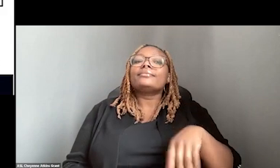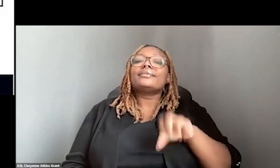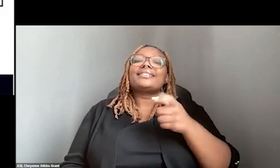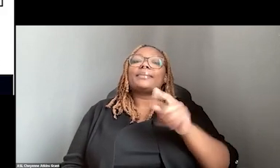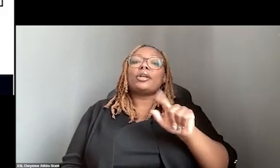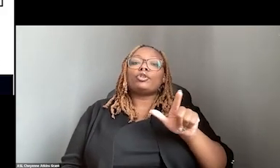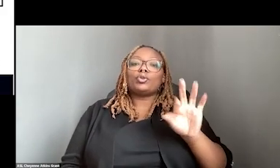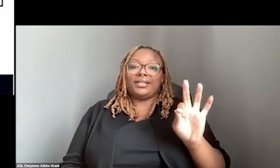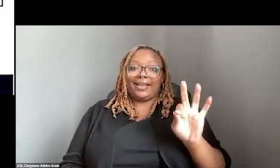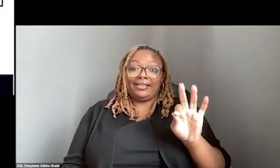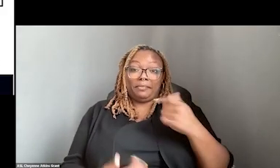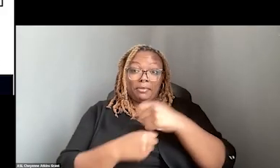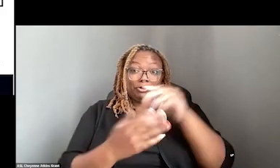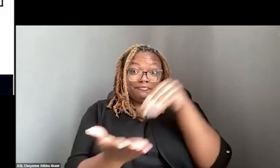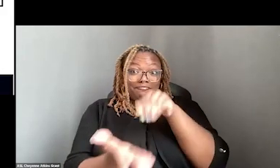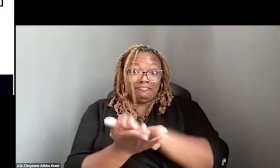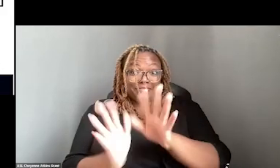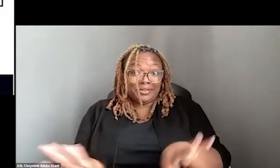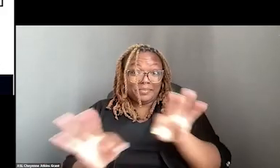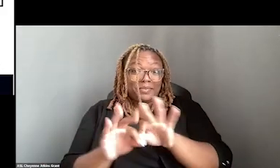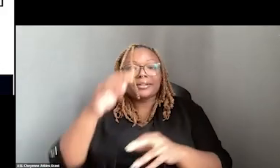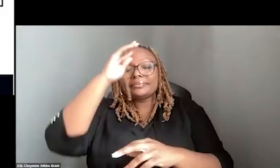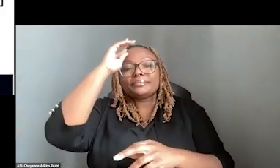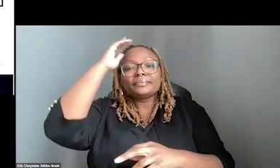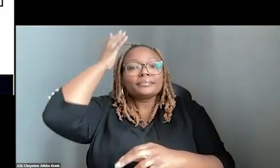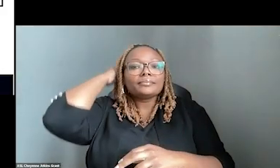Pencil that in. So this is a slide -- just take a look at this.